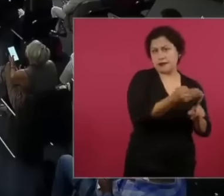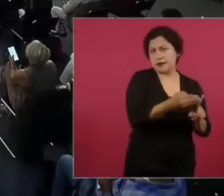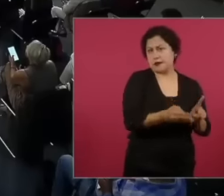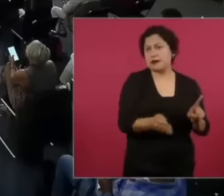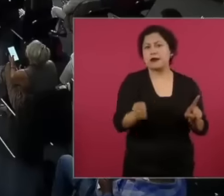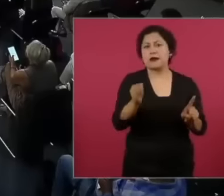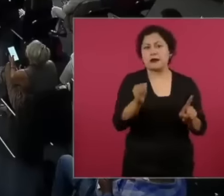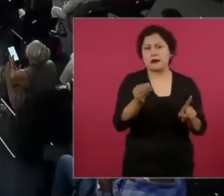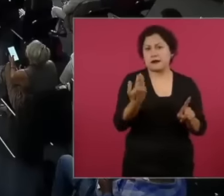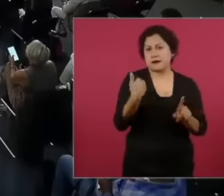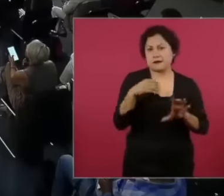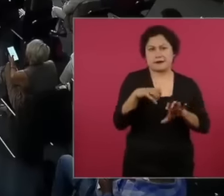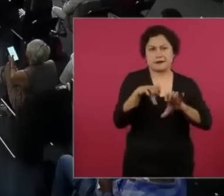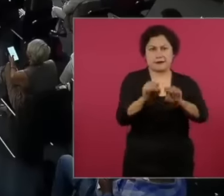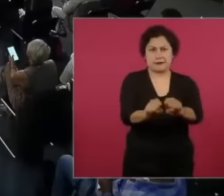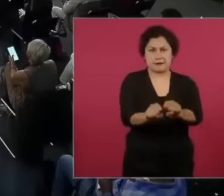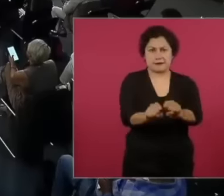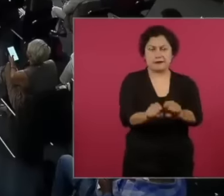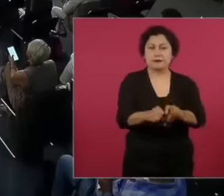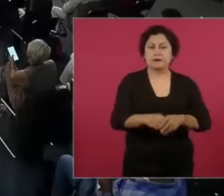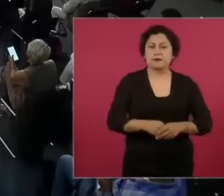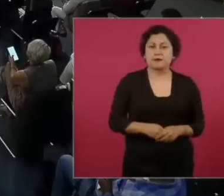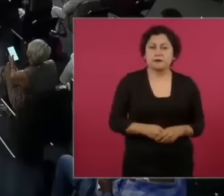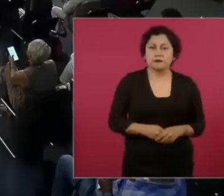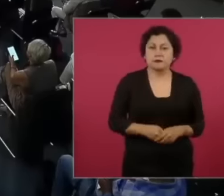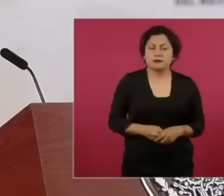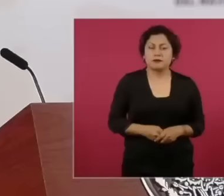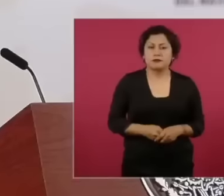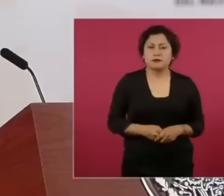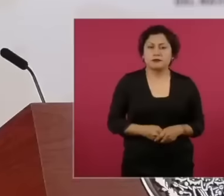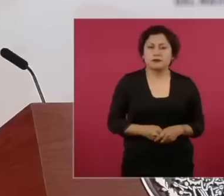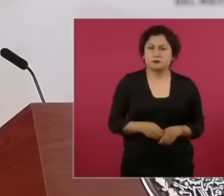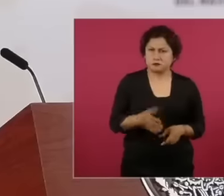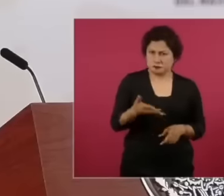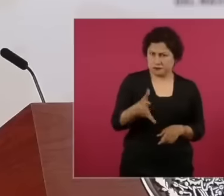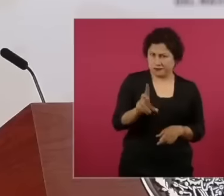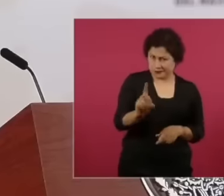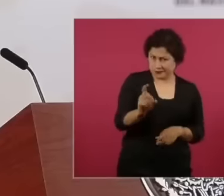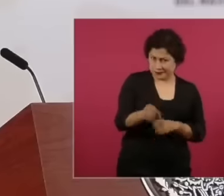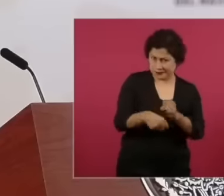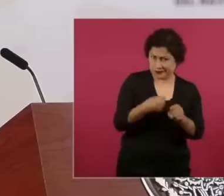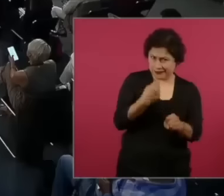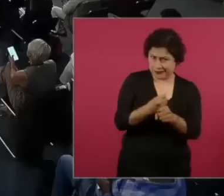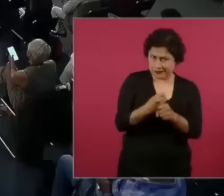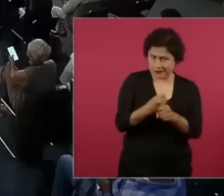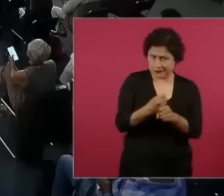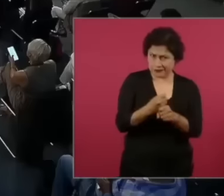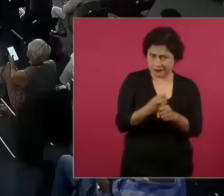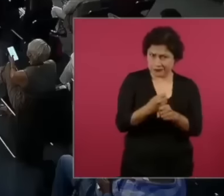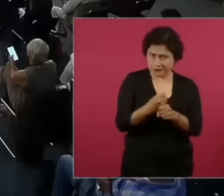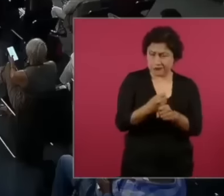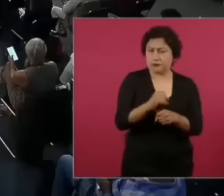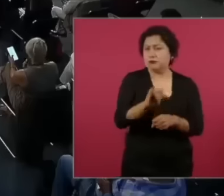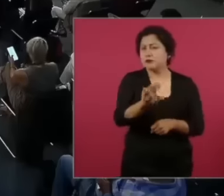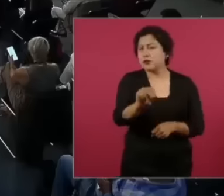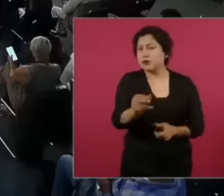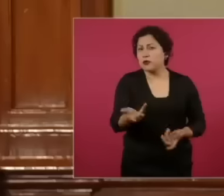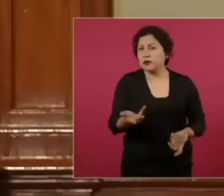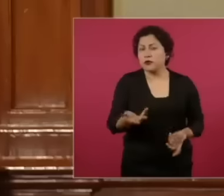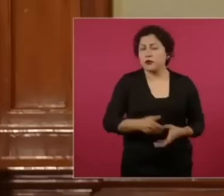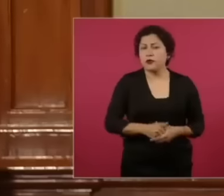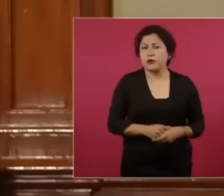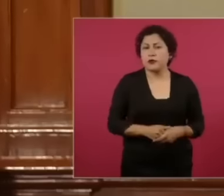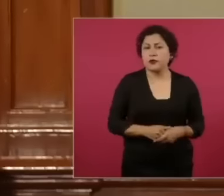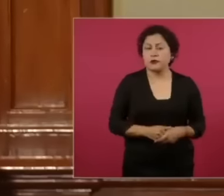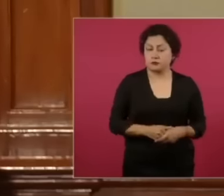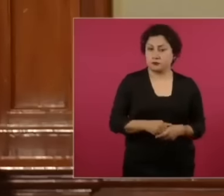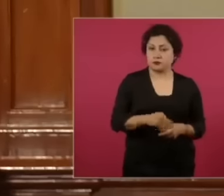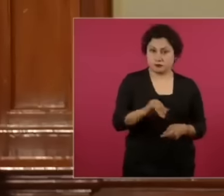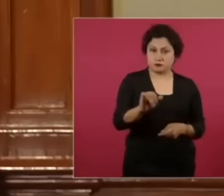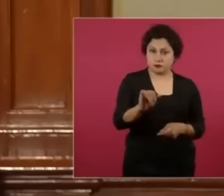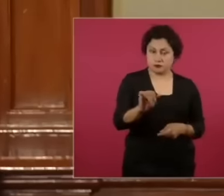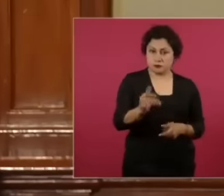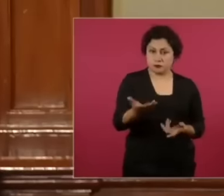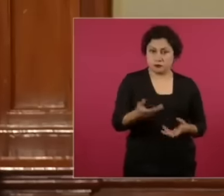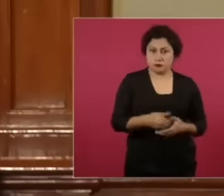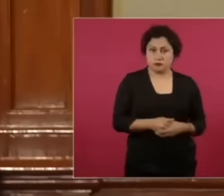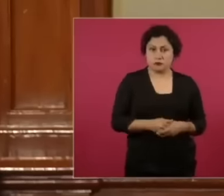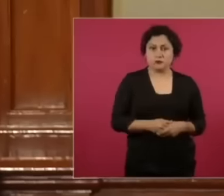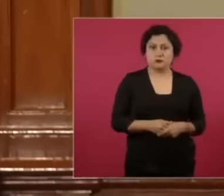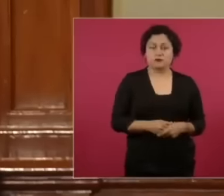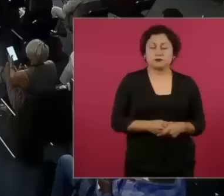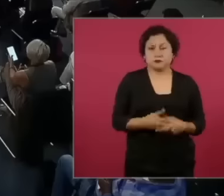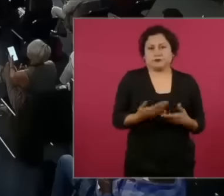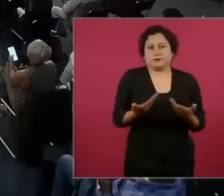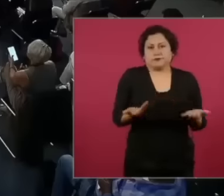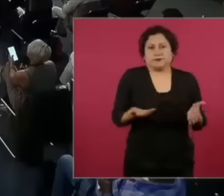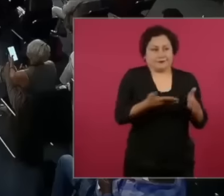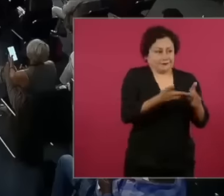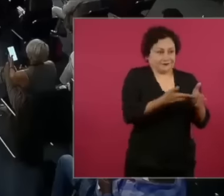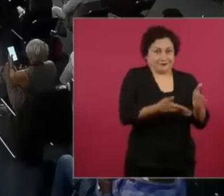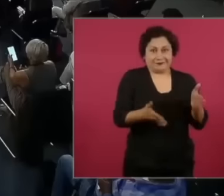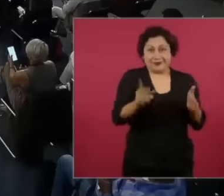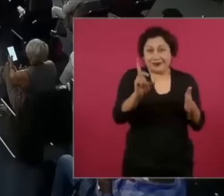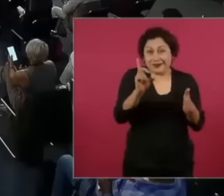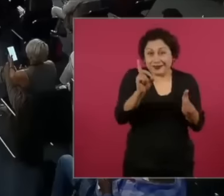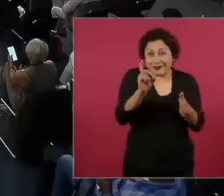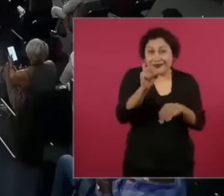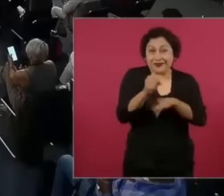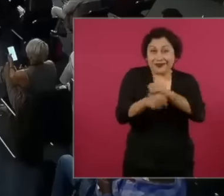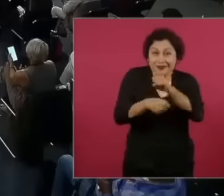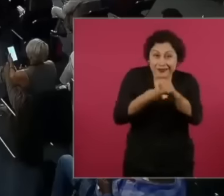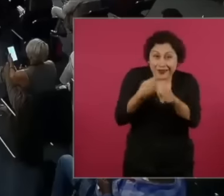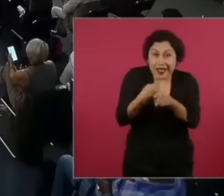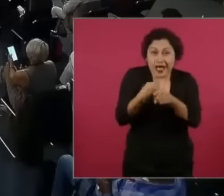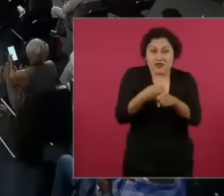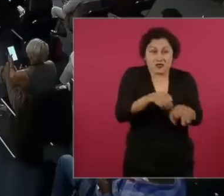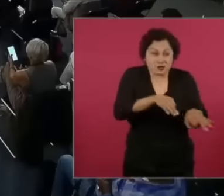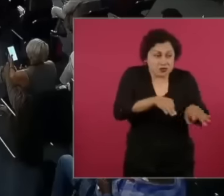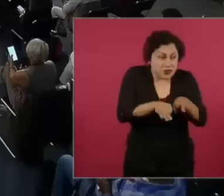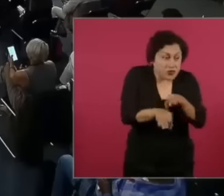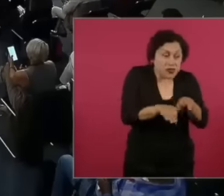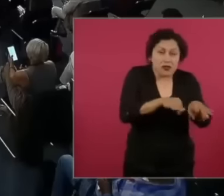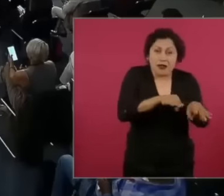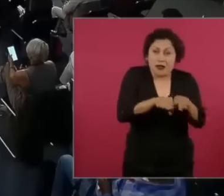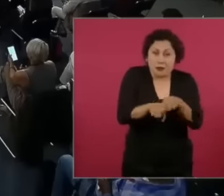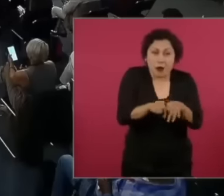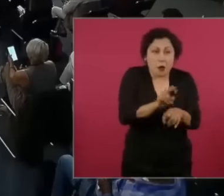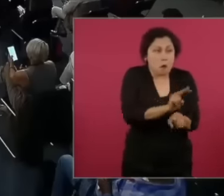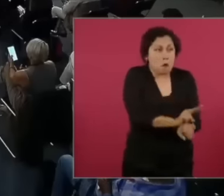they learned it like 30 years 30 or not 35 years Yes how can he not know everything